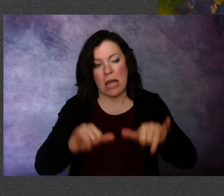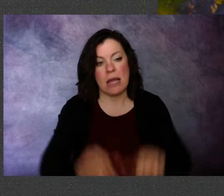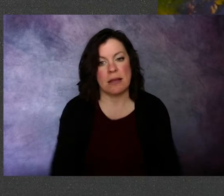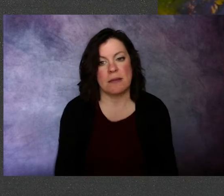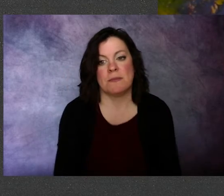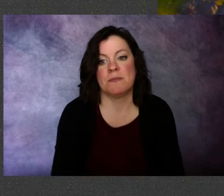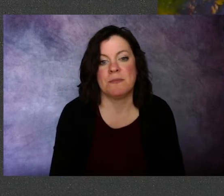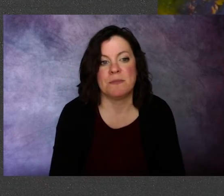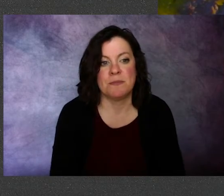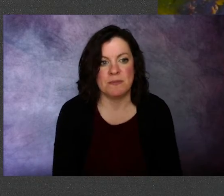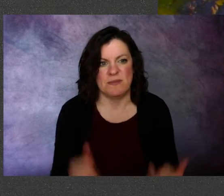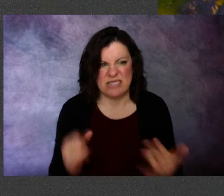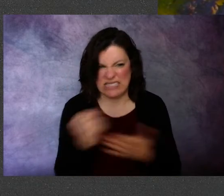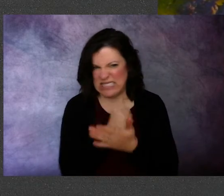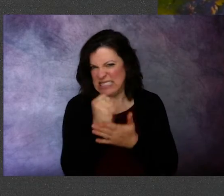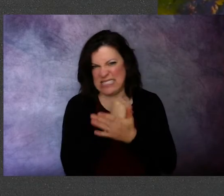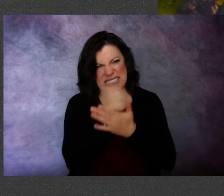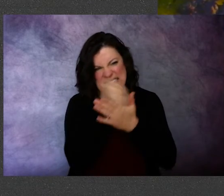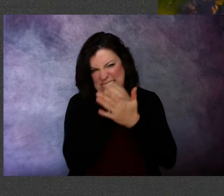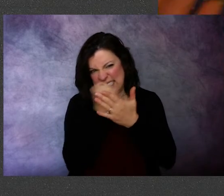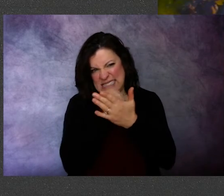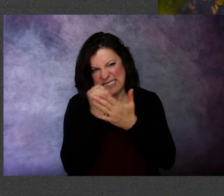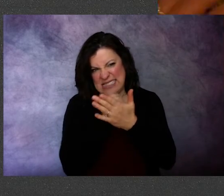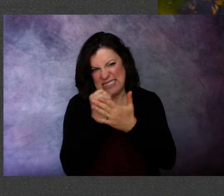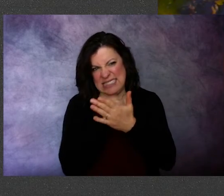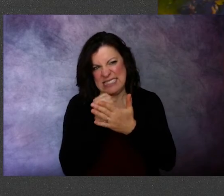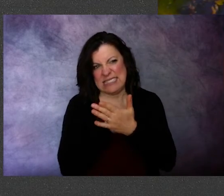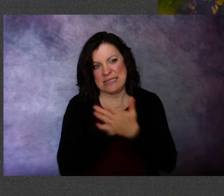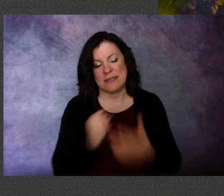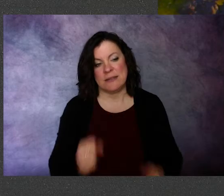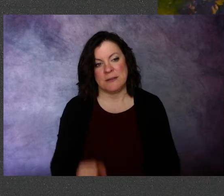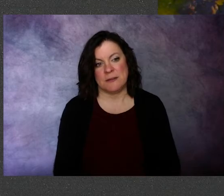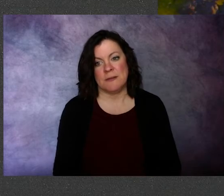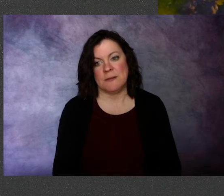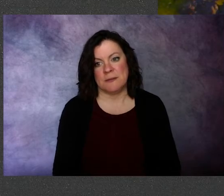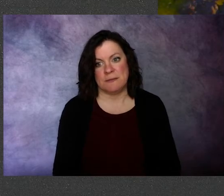and I'll put a little more glue right here. Ooh, got a little bit messy.